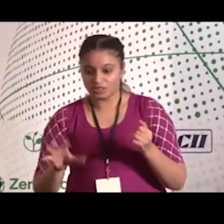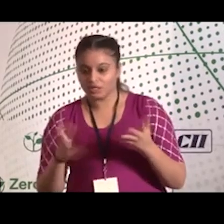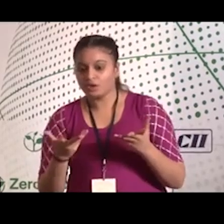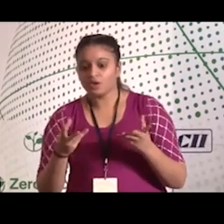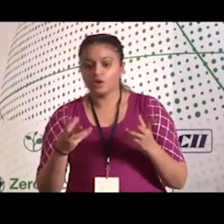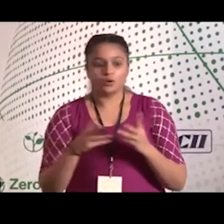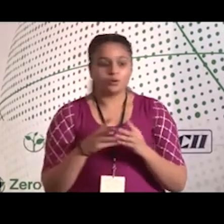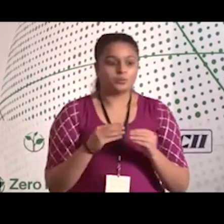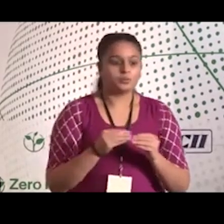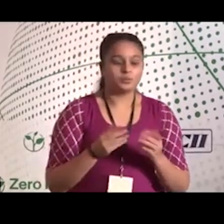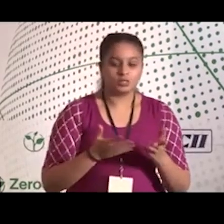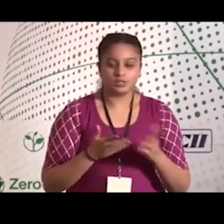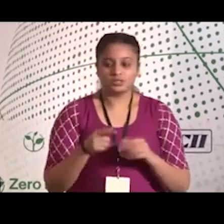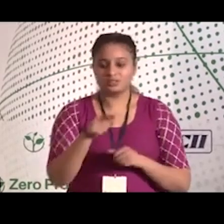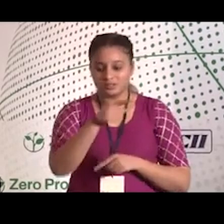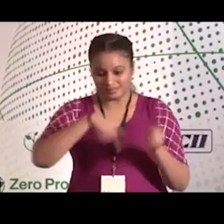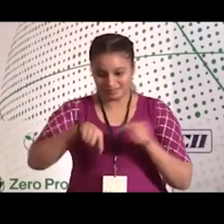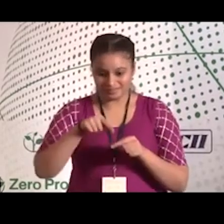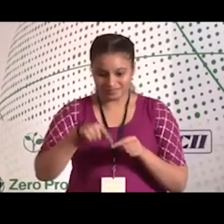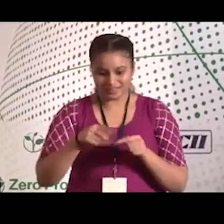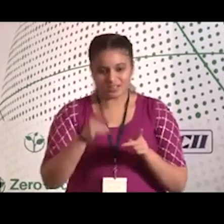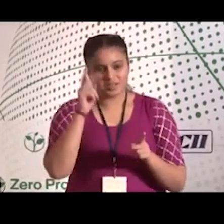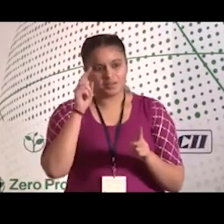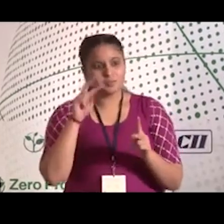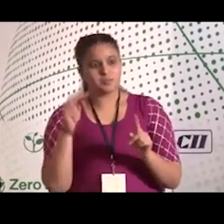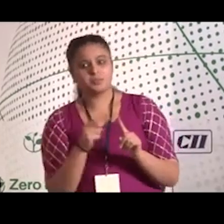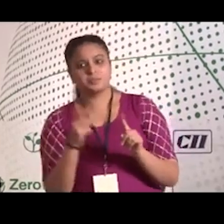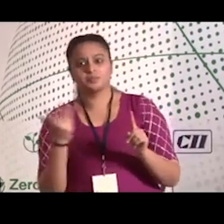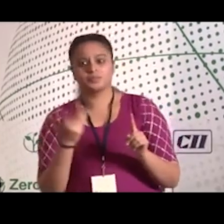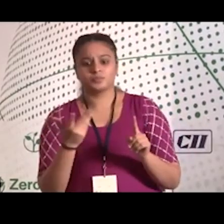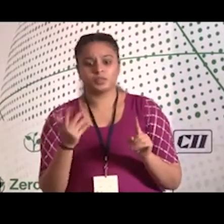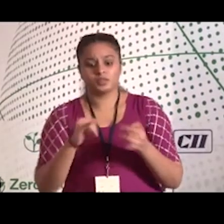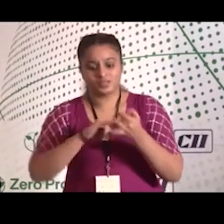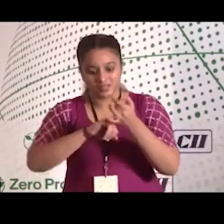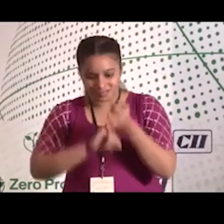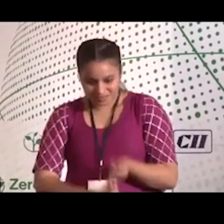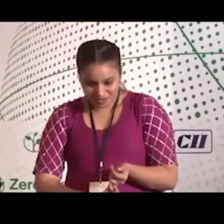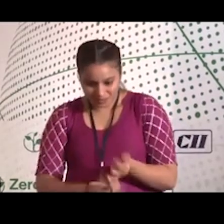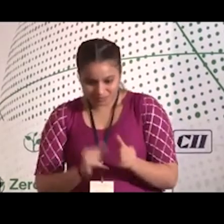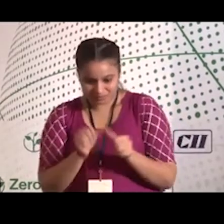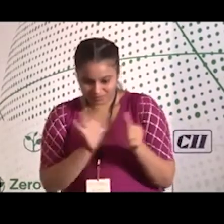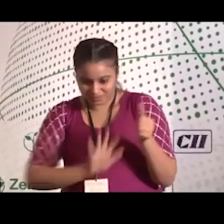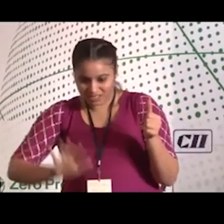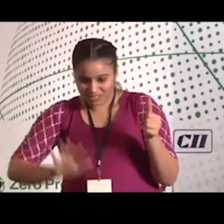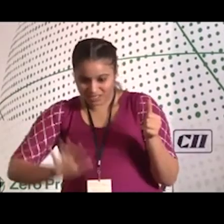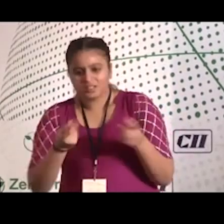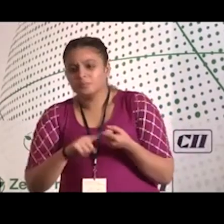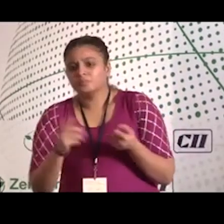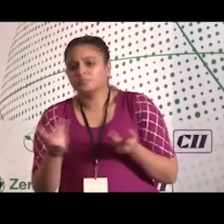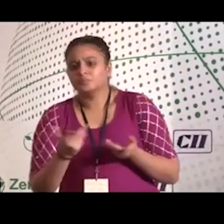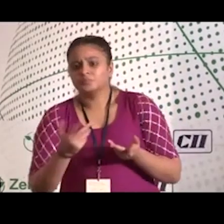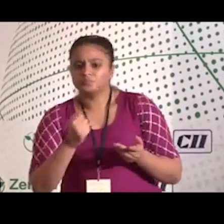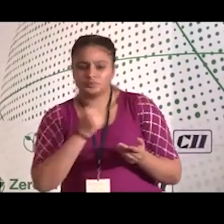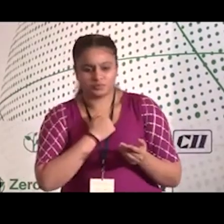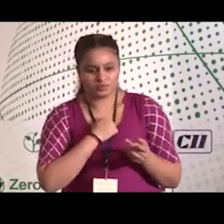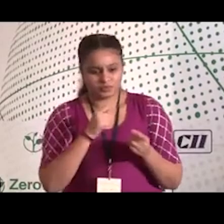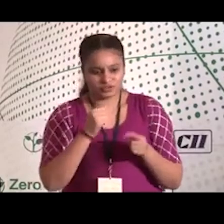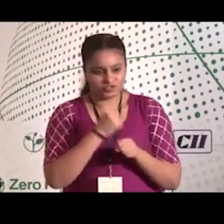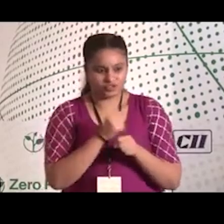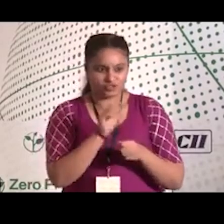to give us ongoing perspective of what's happening in Southeast Asia, because we know geographically we all